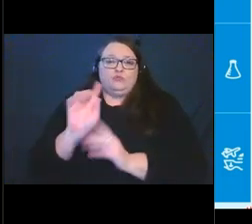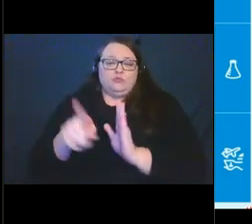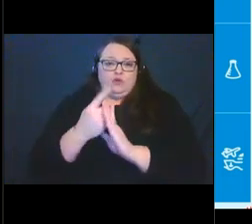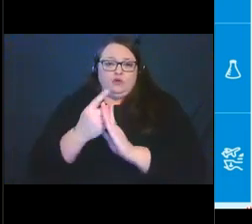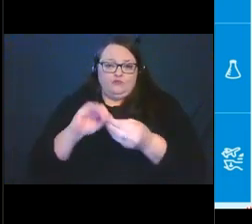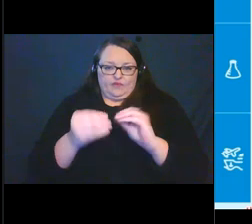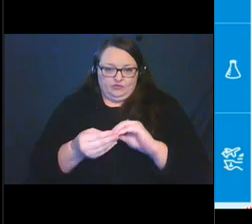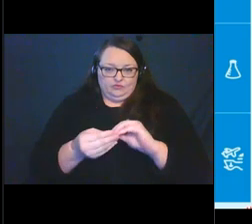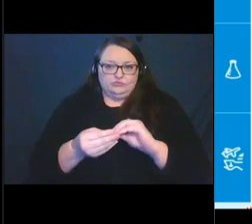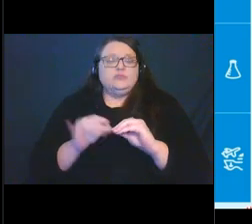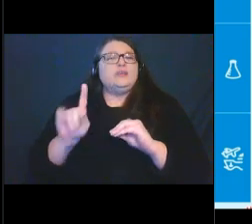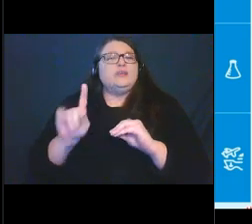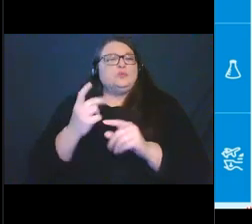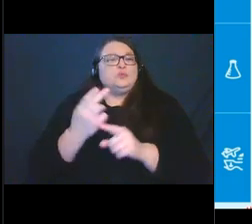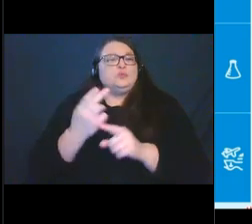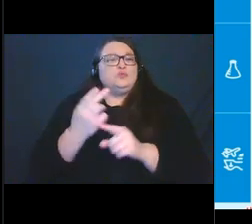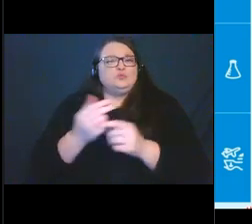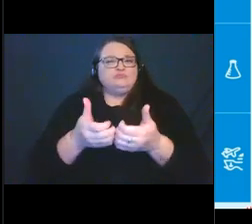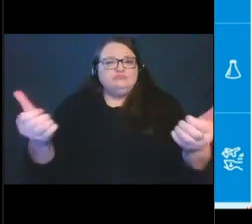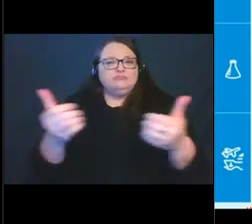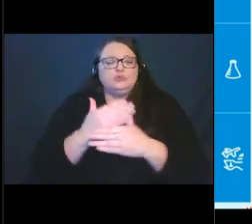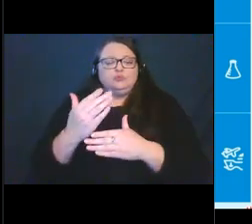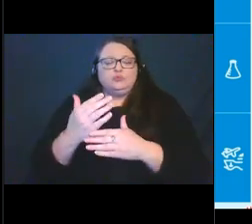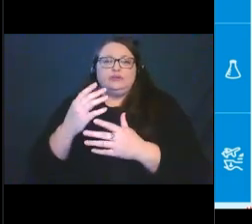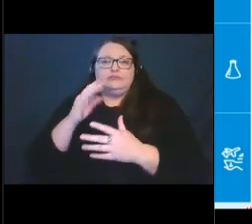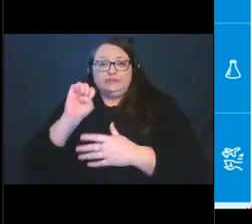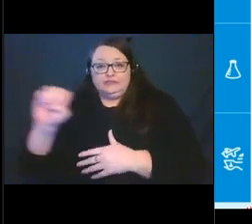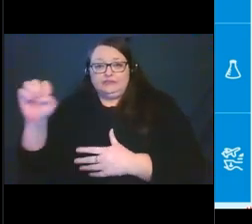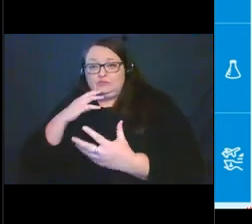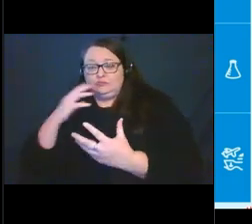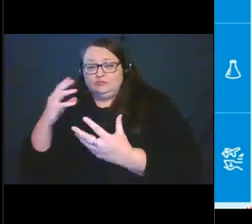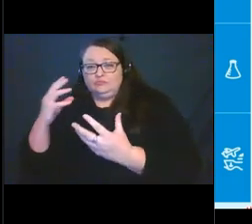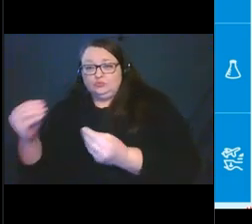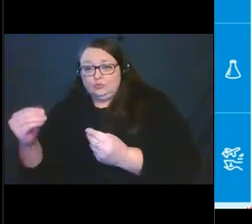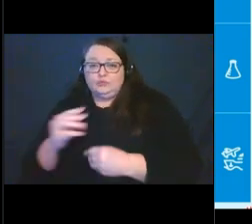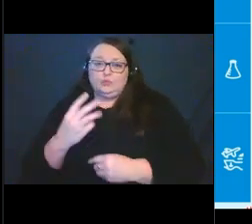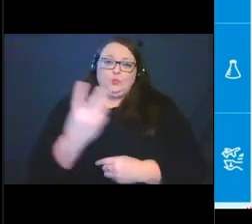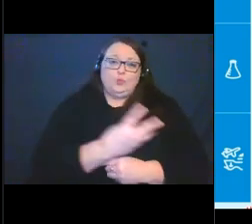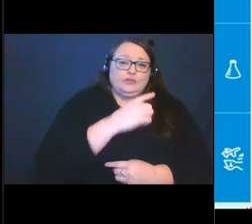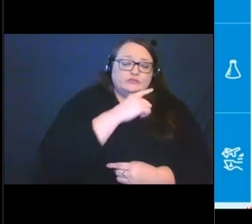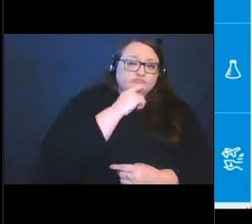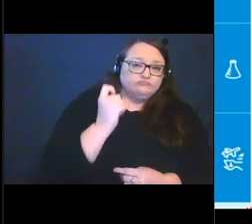the humid east and the more arid west. When we create the overall 24 hour values of HeatRisk,